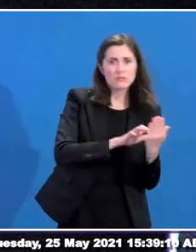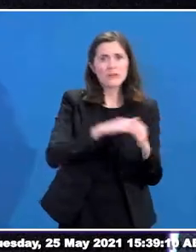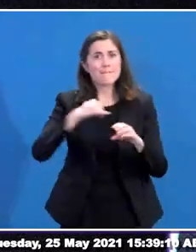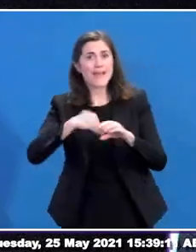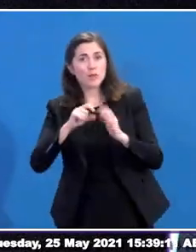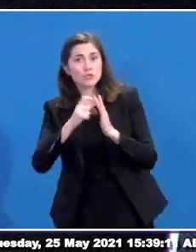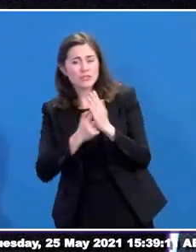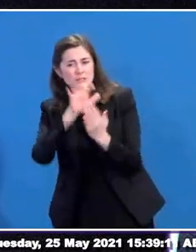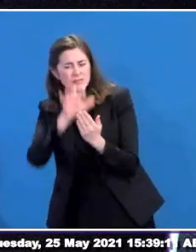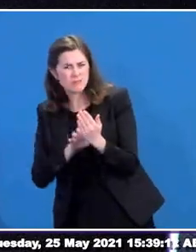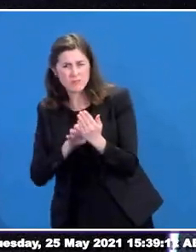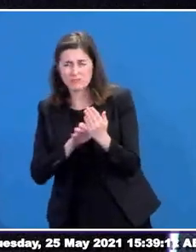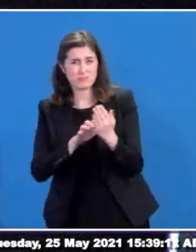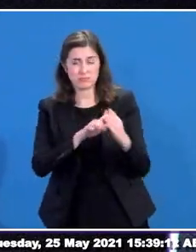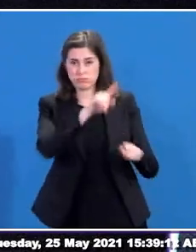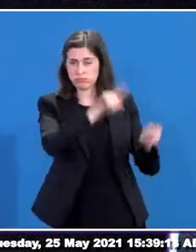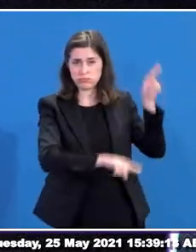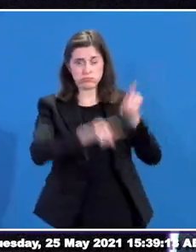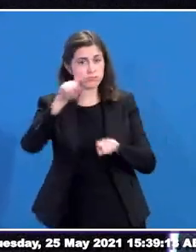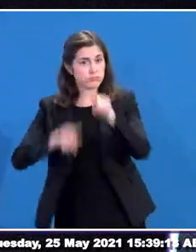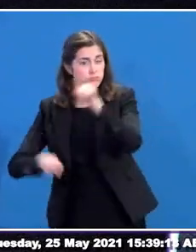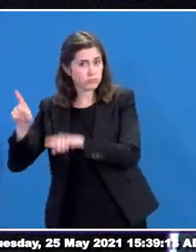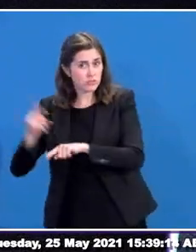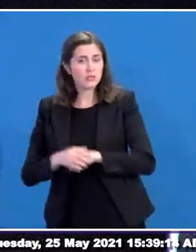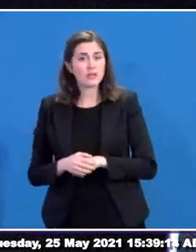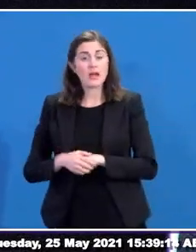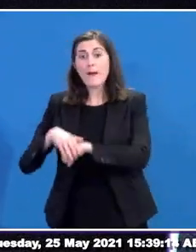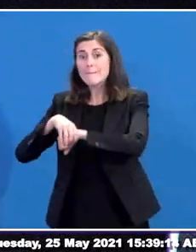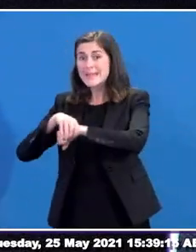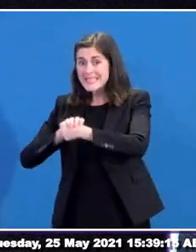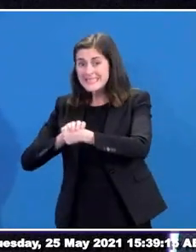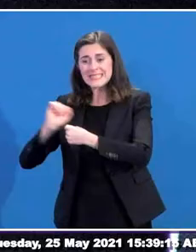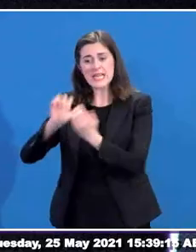The police report had suggested that there was breathing difficulties